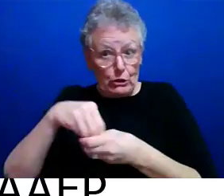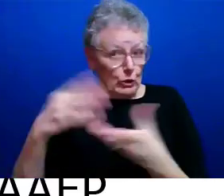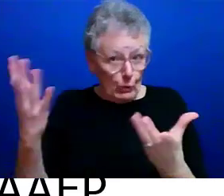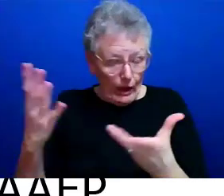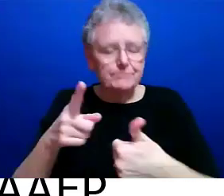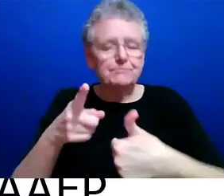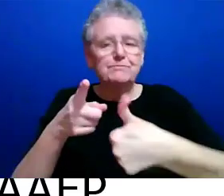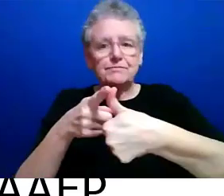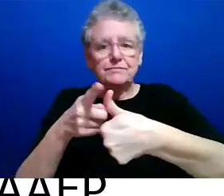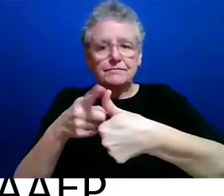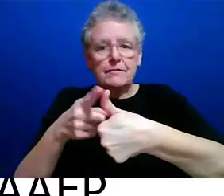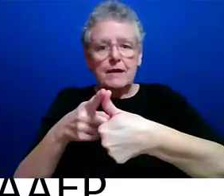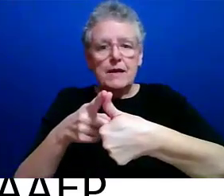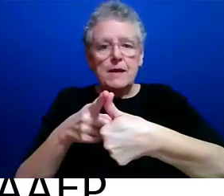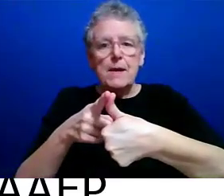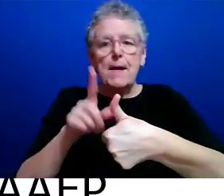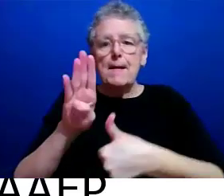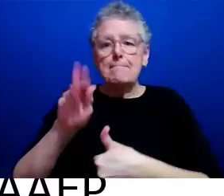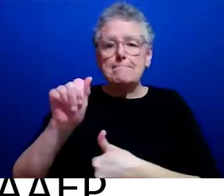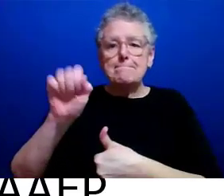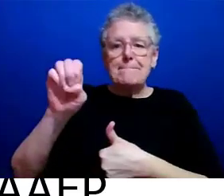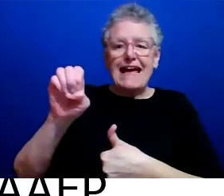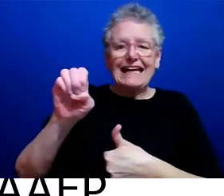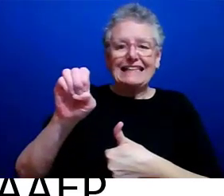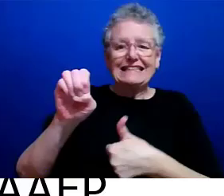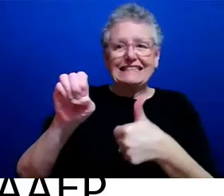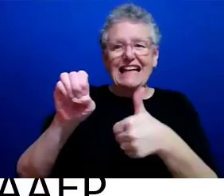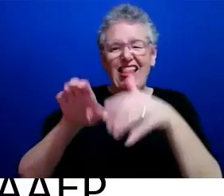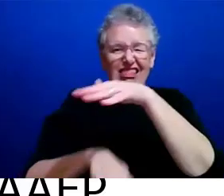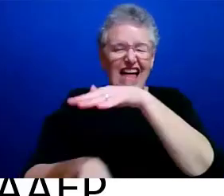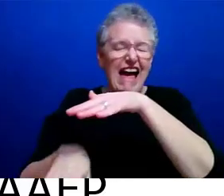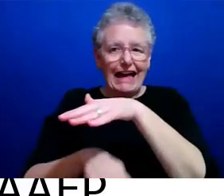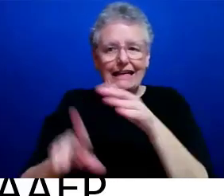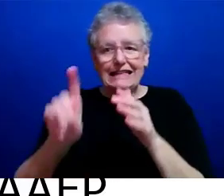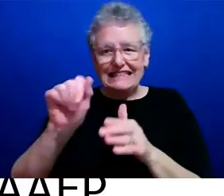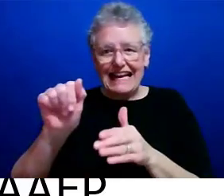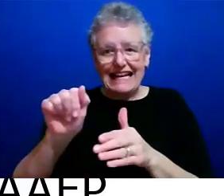are baseline data and data sources...